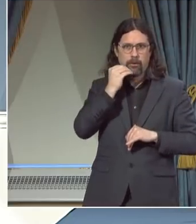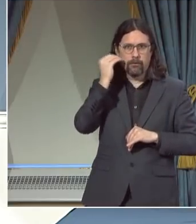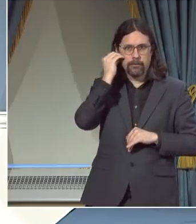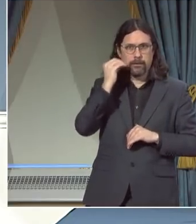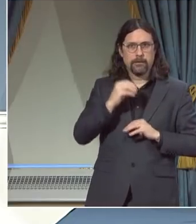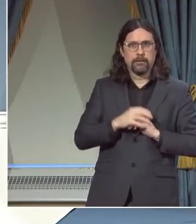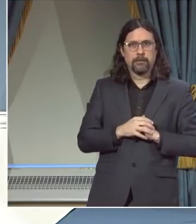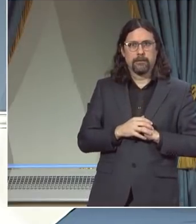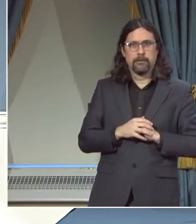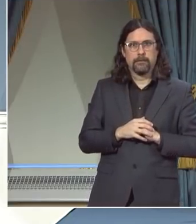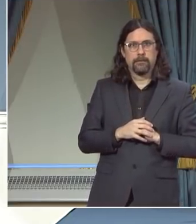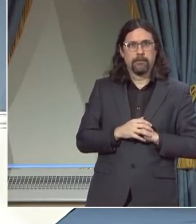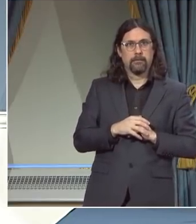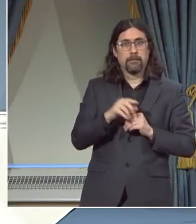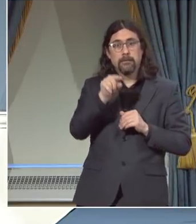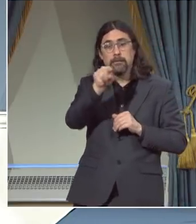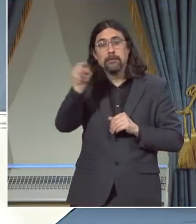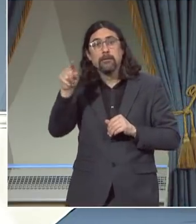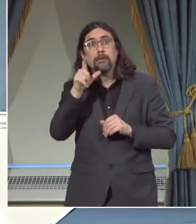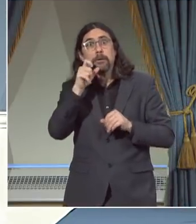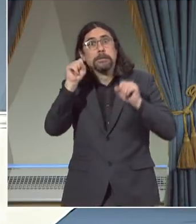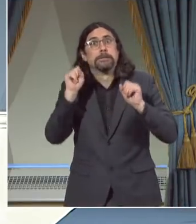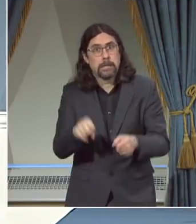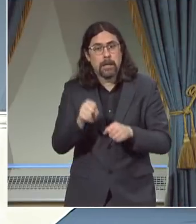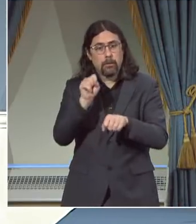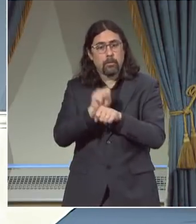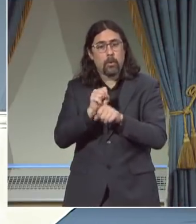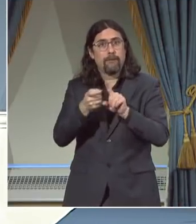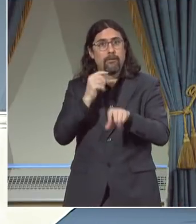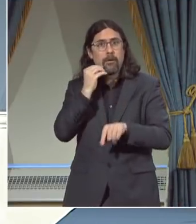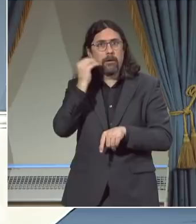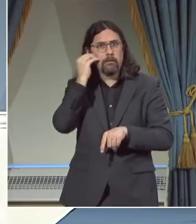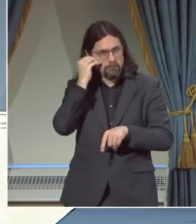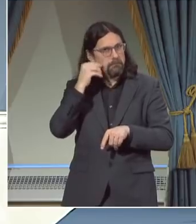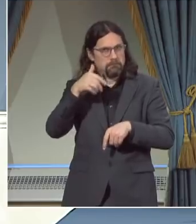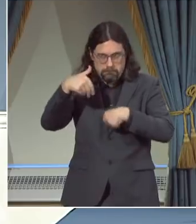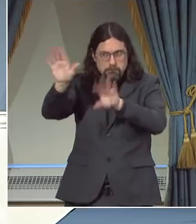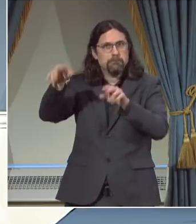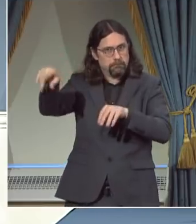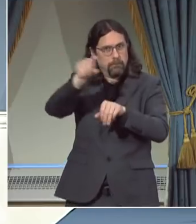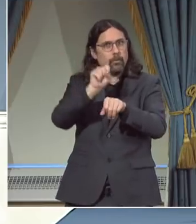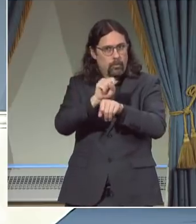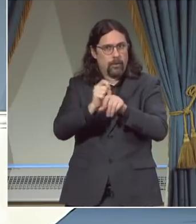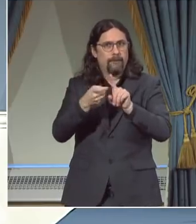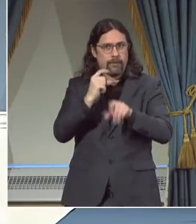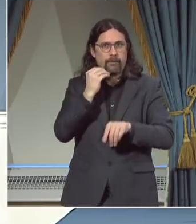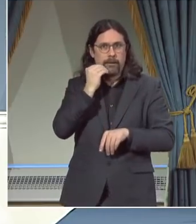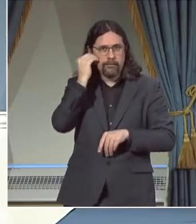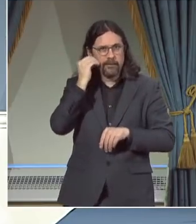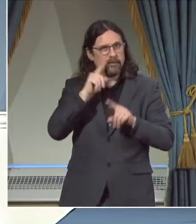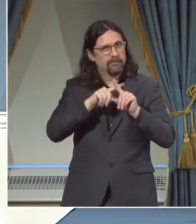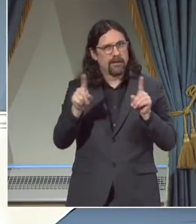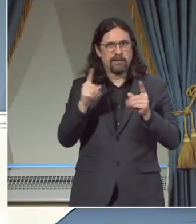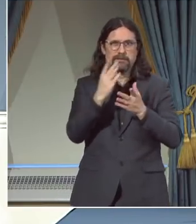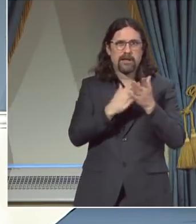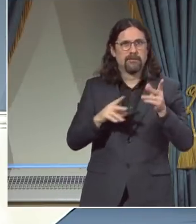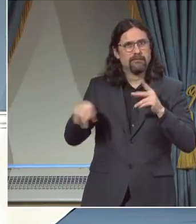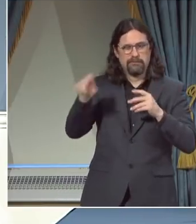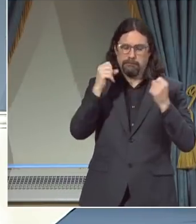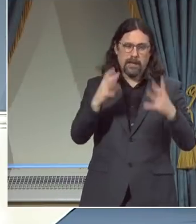AT A HIGH LEVEL WITH THE POLICE DEPARTMENT, DELIVERING FUNCTIONS. WE'VE GIVEN DISCRETION TO OUR FRONT LINE